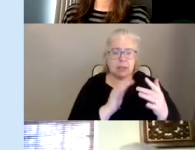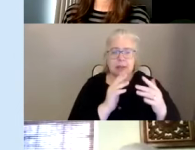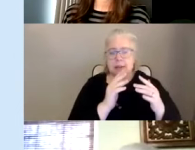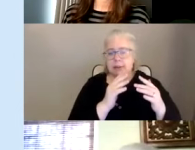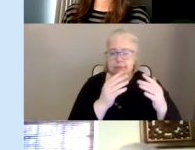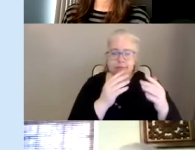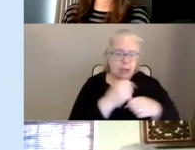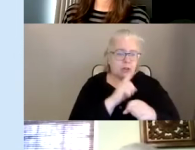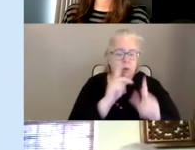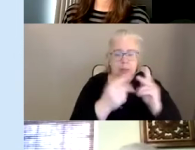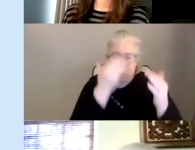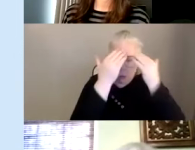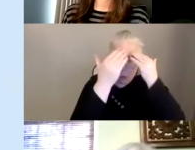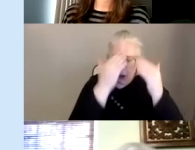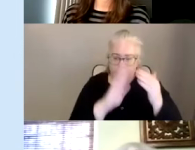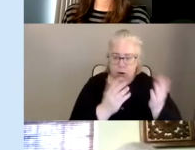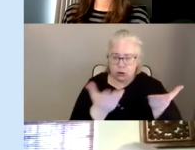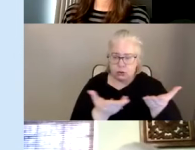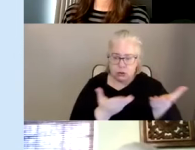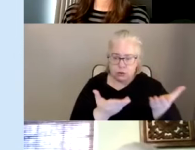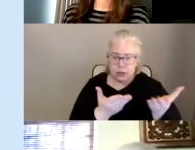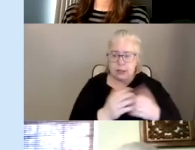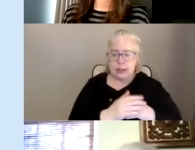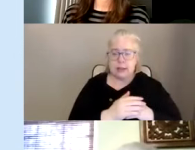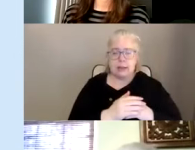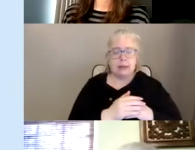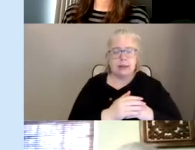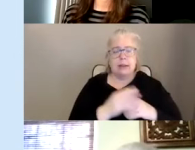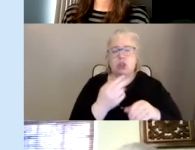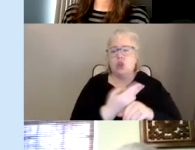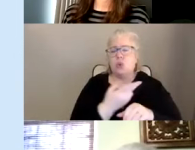Some of those communication tools may be printed marketing assets,